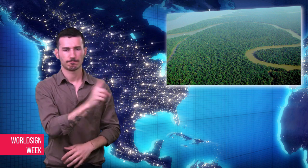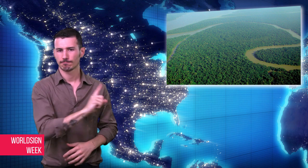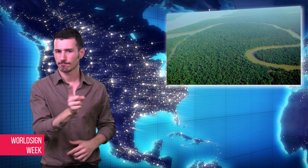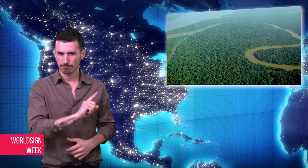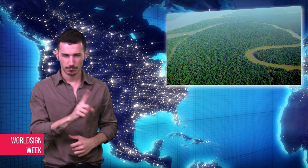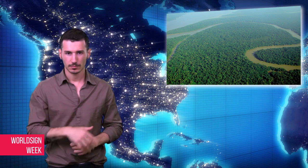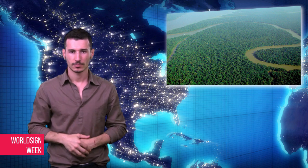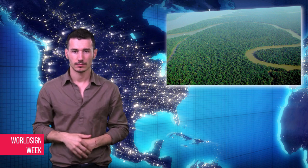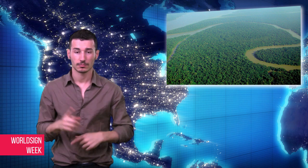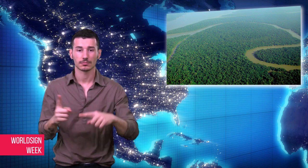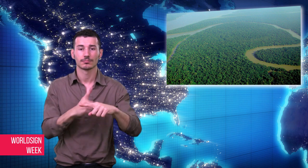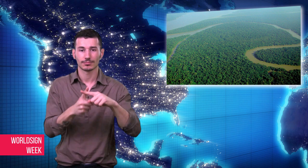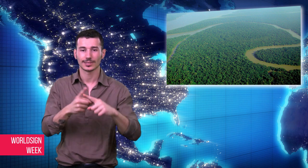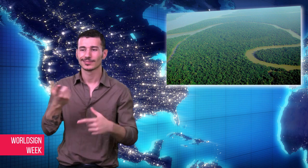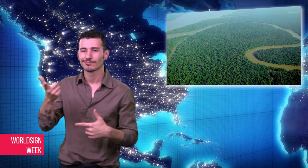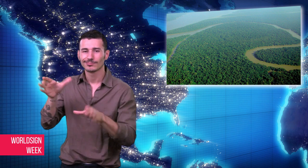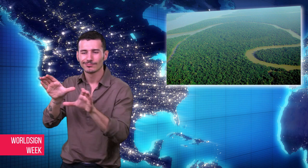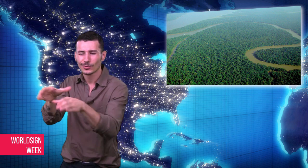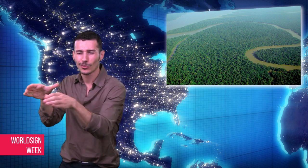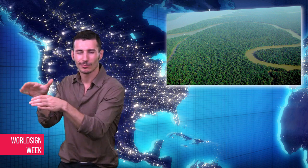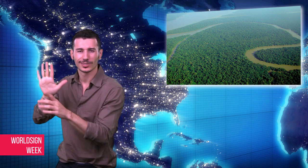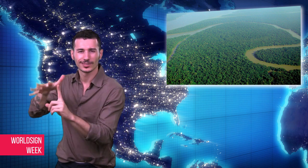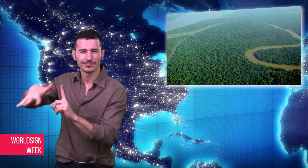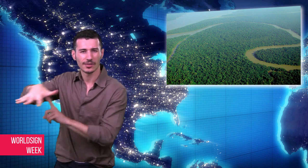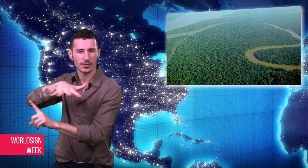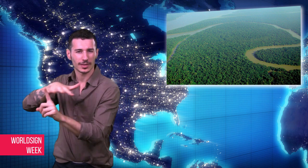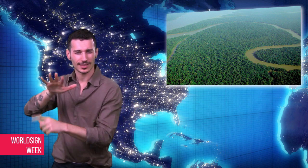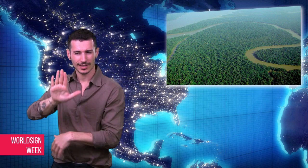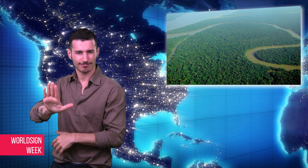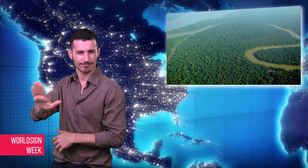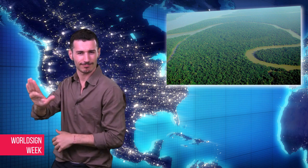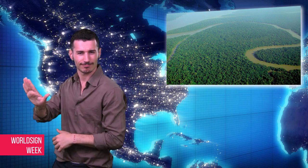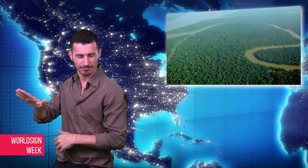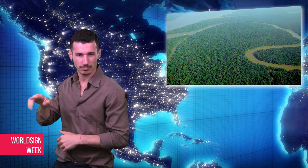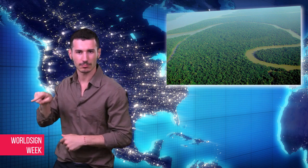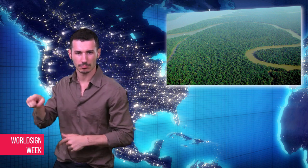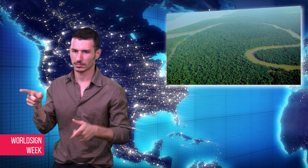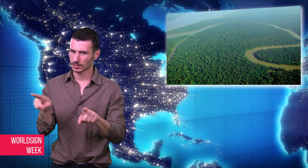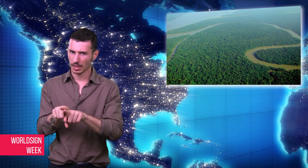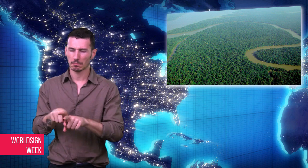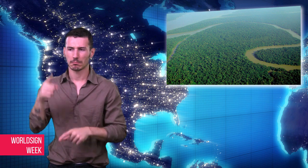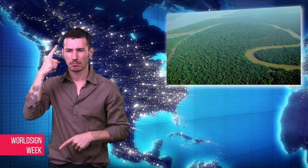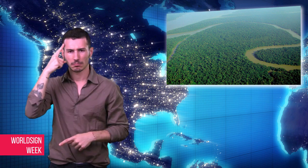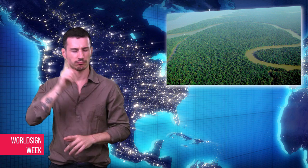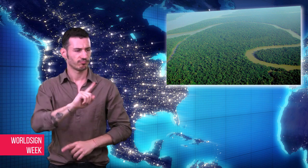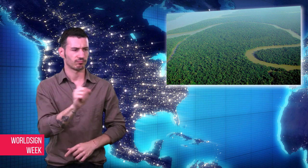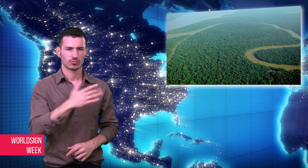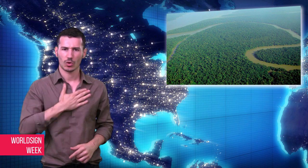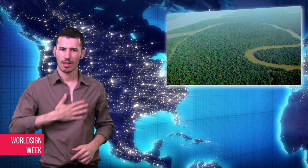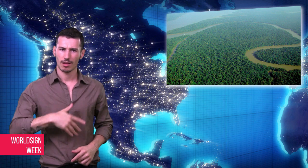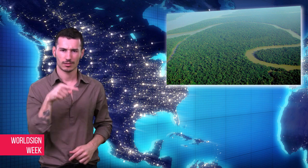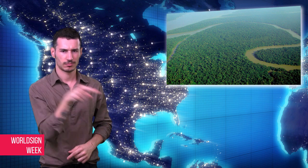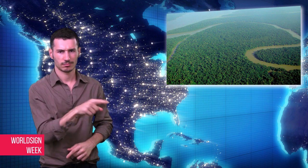Environmental groups also criticized the bill. Deforestation of the Amazon had